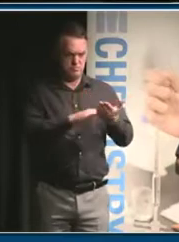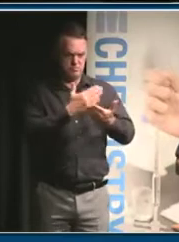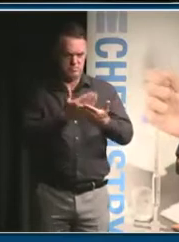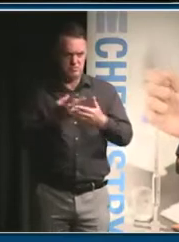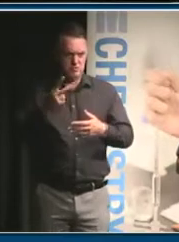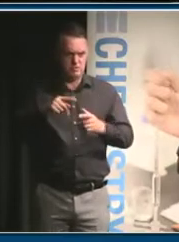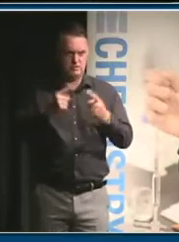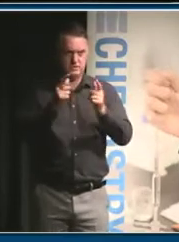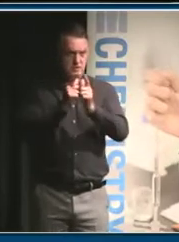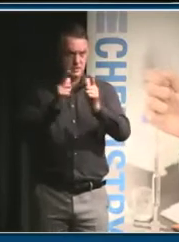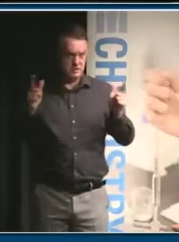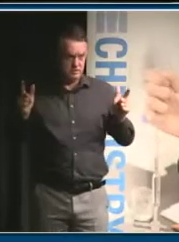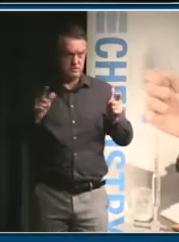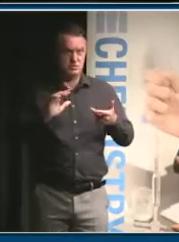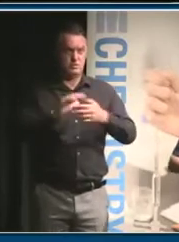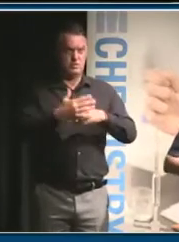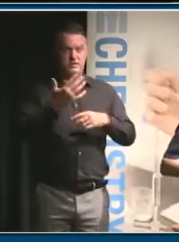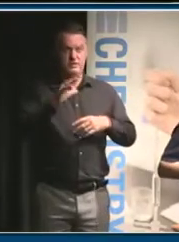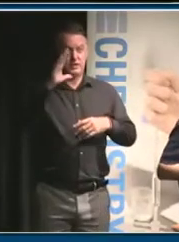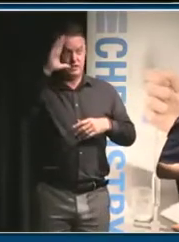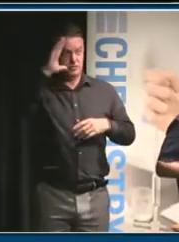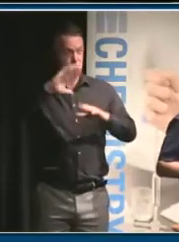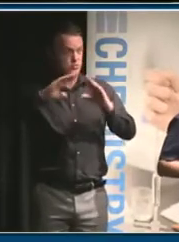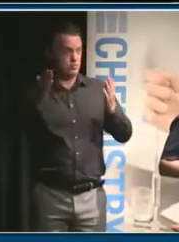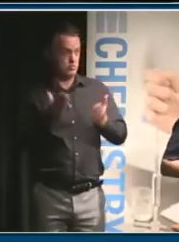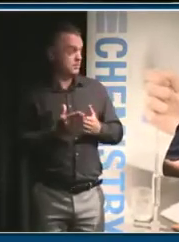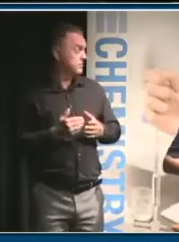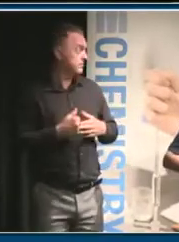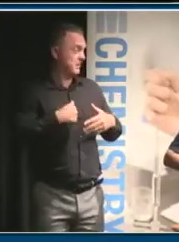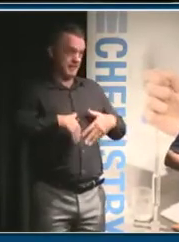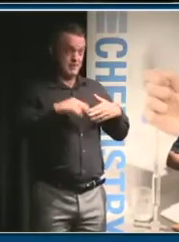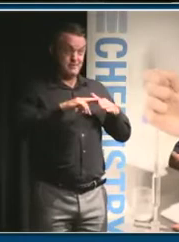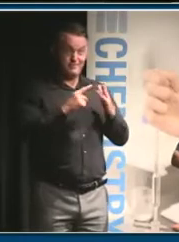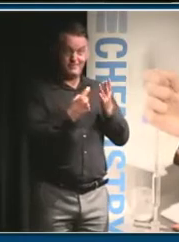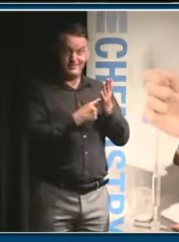been to over 50 countries. You know I feel like Forrest Gump! You know Forrest Gump? You know